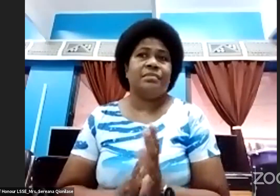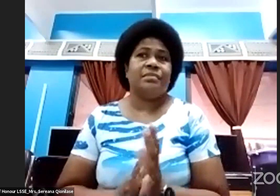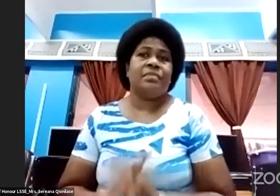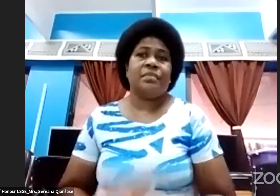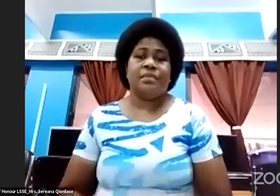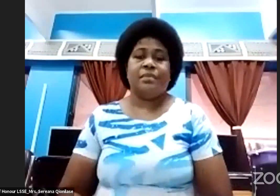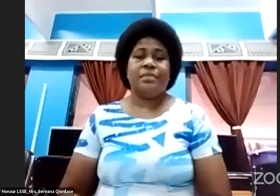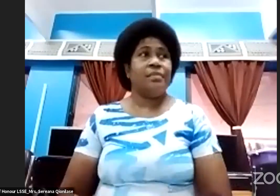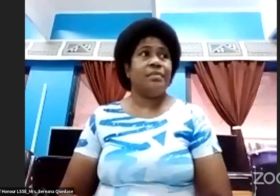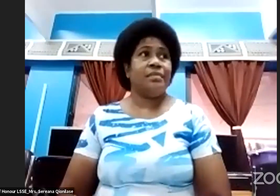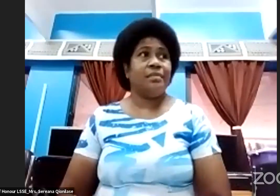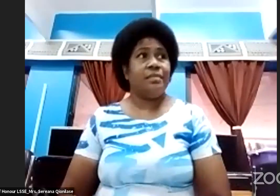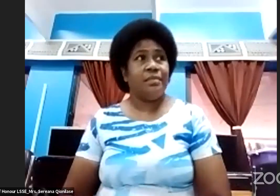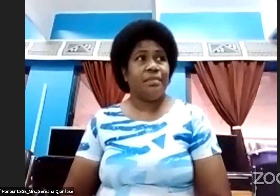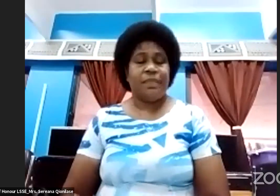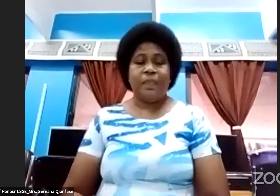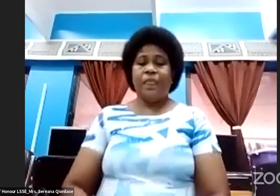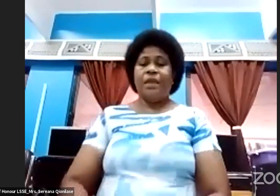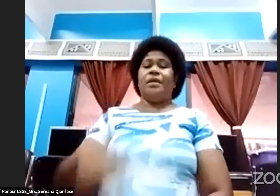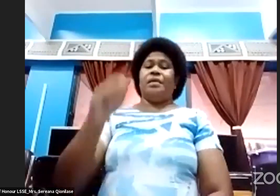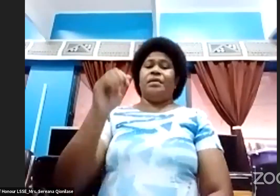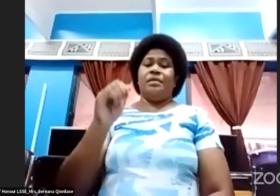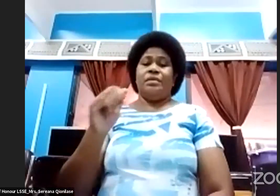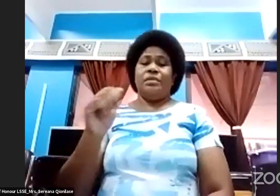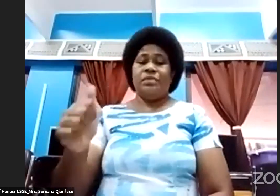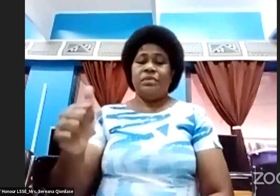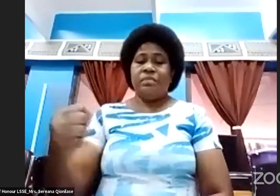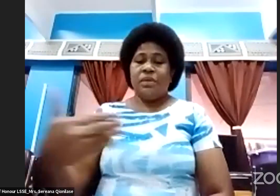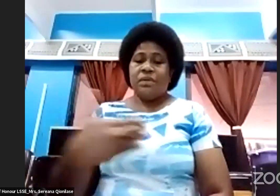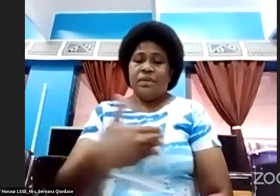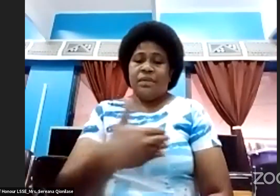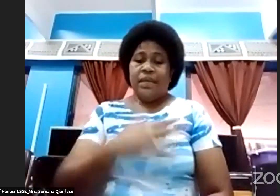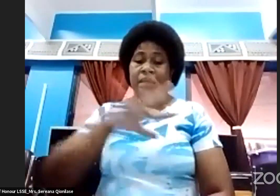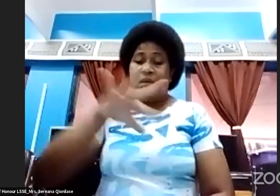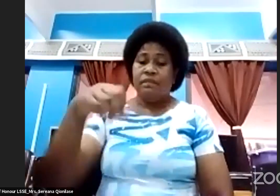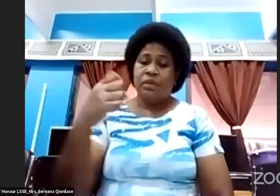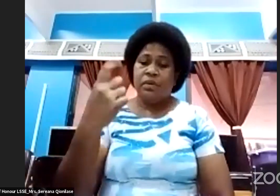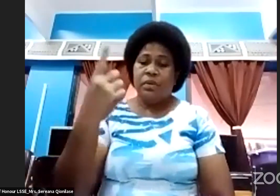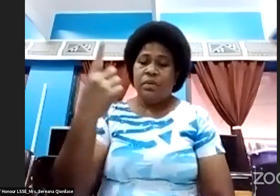everybody on this island So